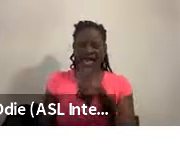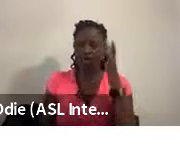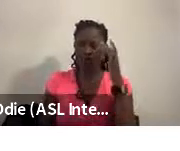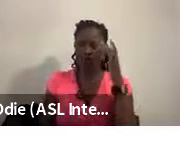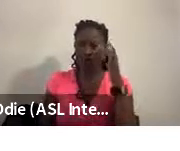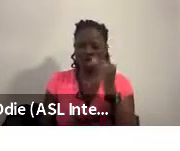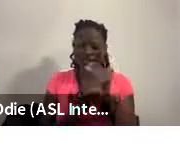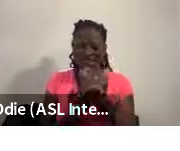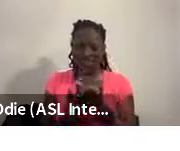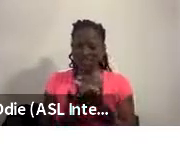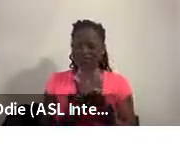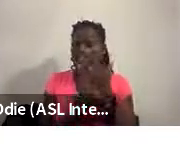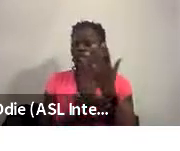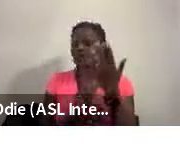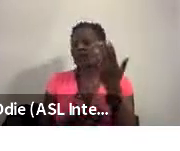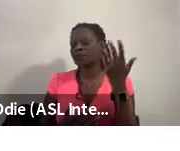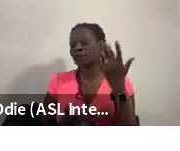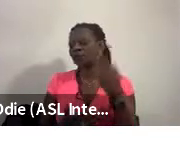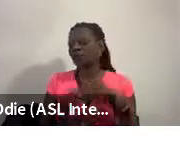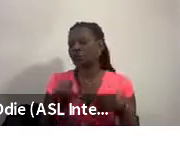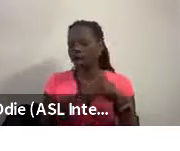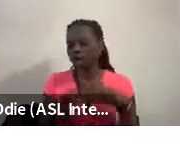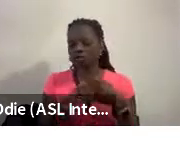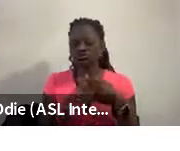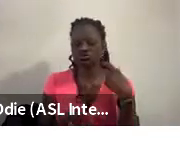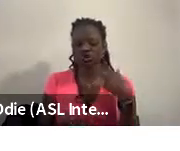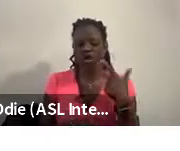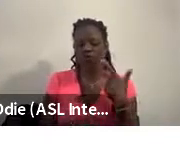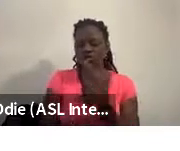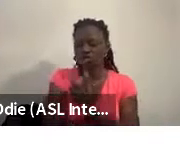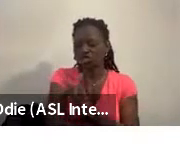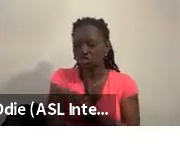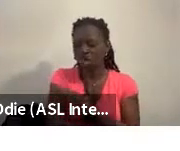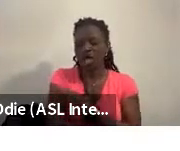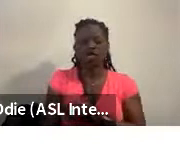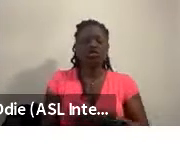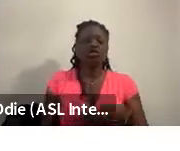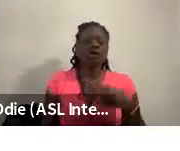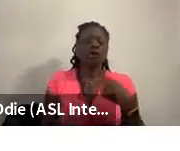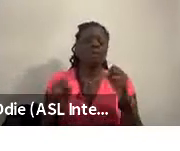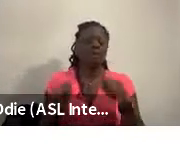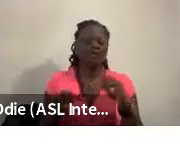side effects from the vaccine's potential allergic reaction, distrust of vaccines or